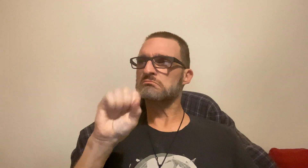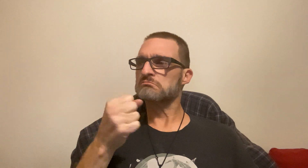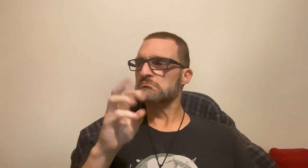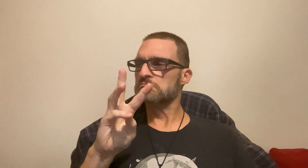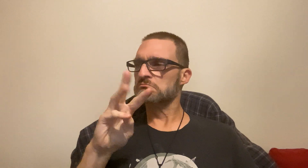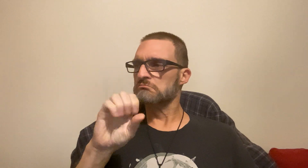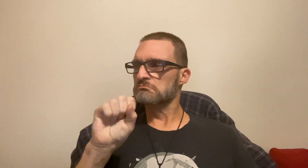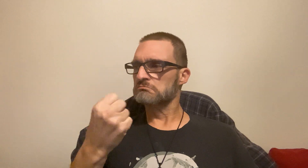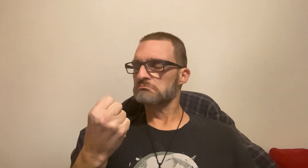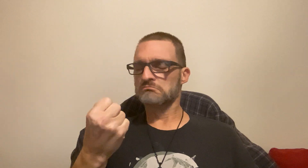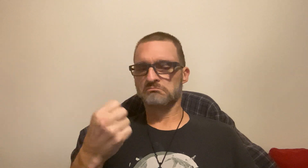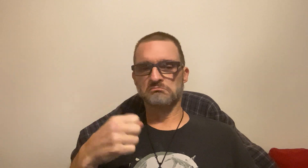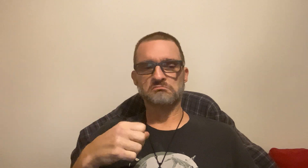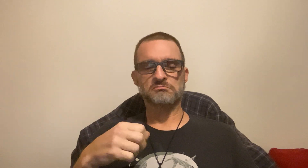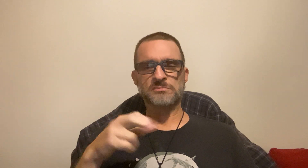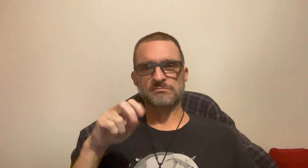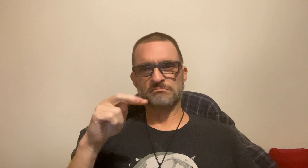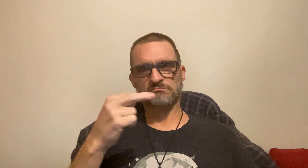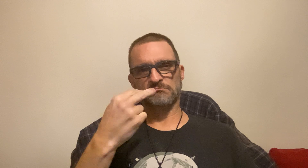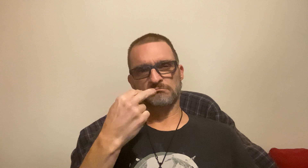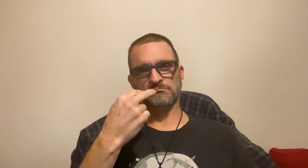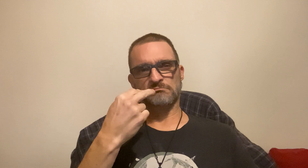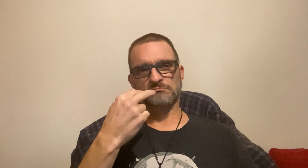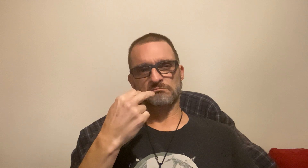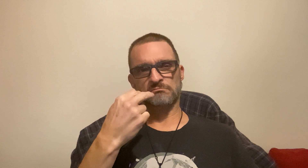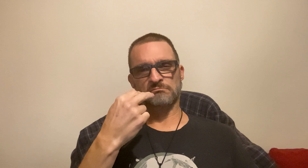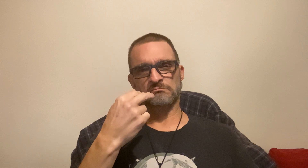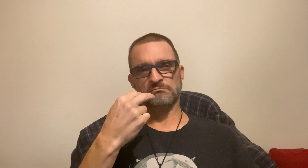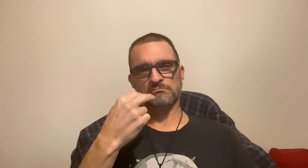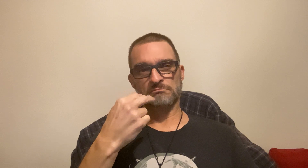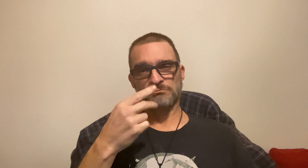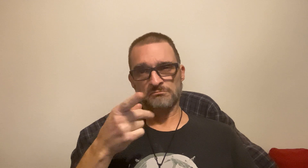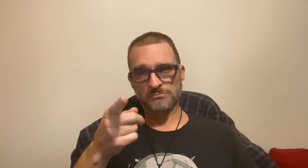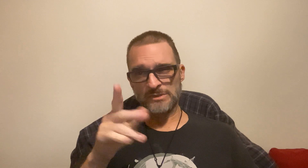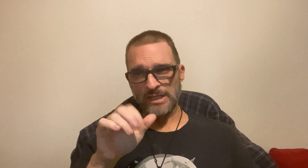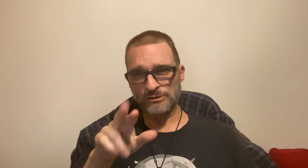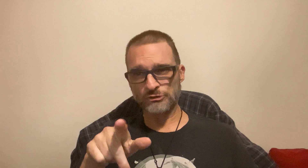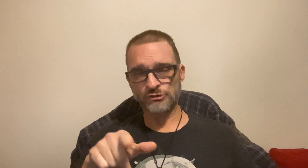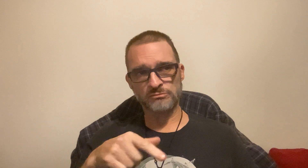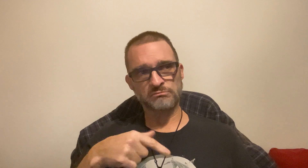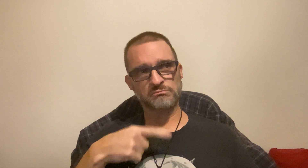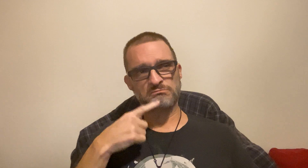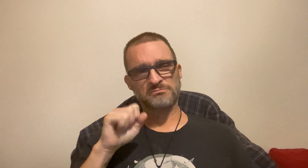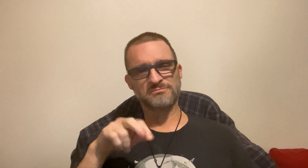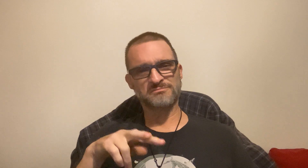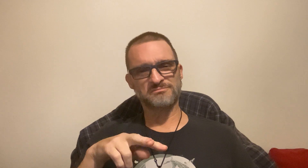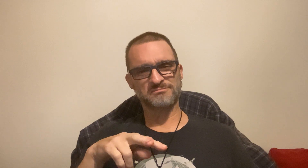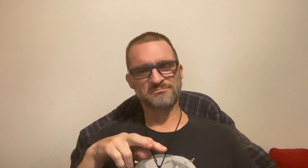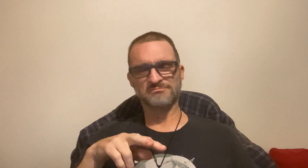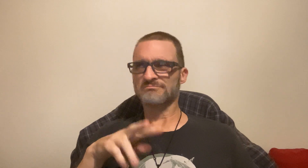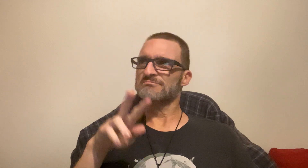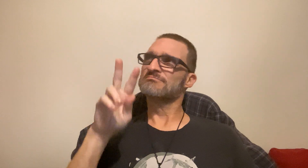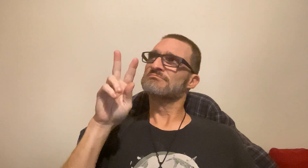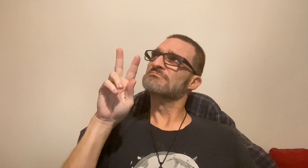I would say in his 60s. He looked at me and asked "you have cancer?" I said "yes"